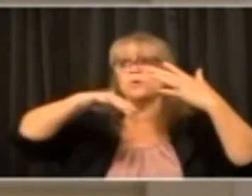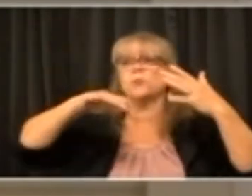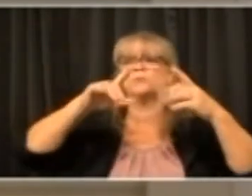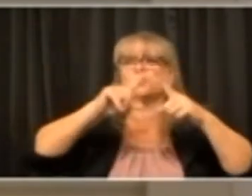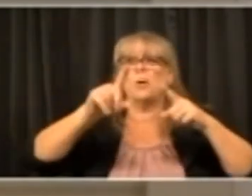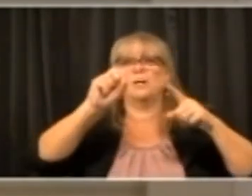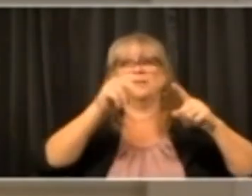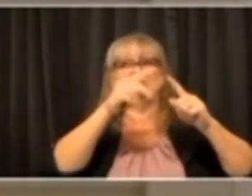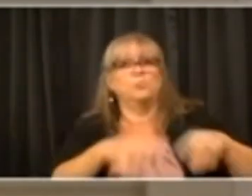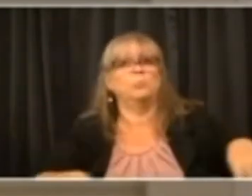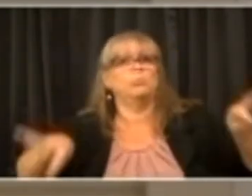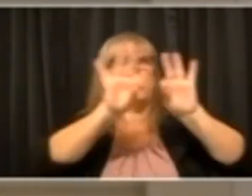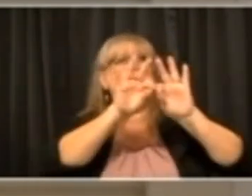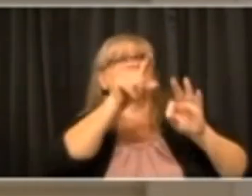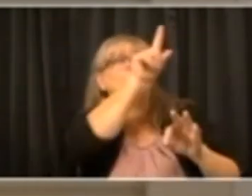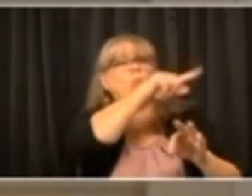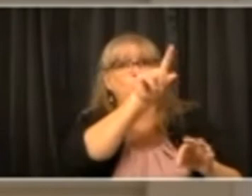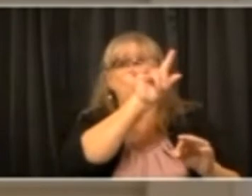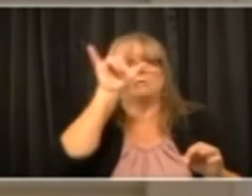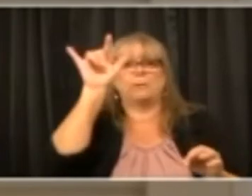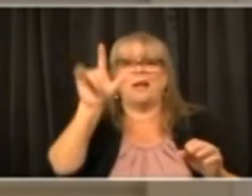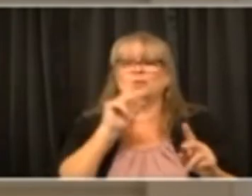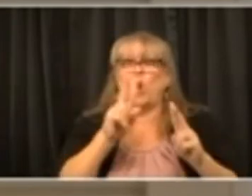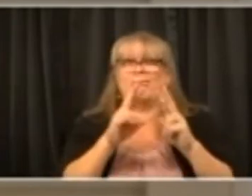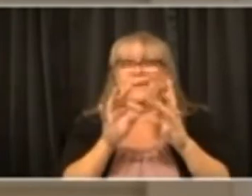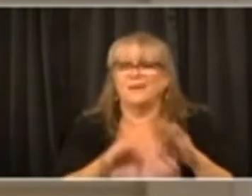of money that that the state has spent on wildfire suppression so far in the